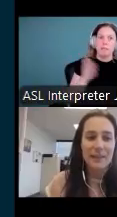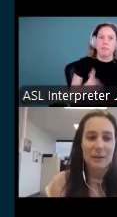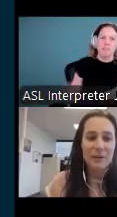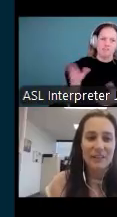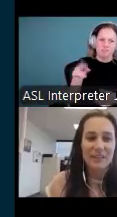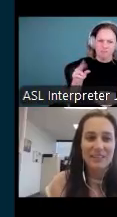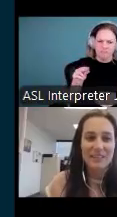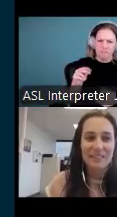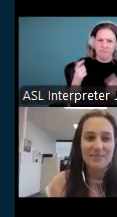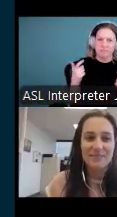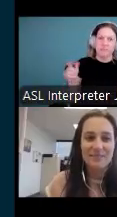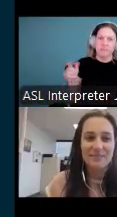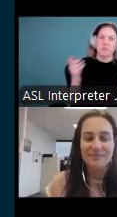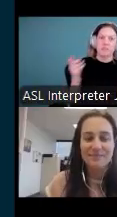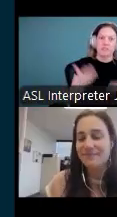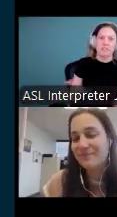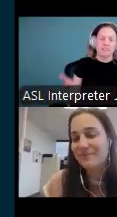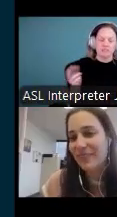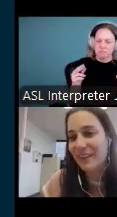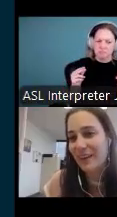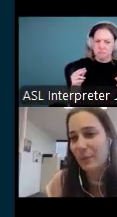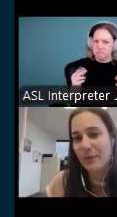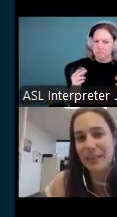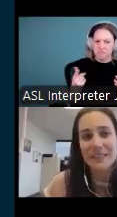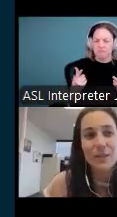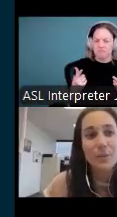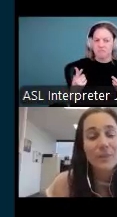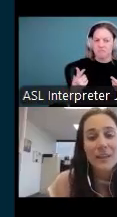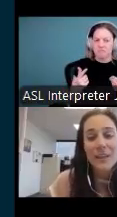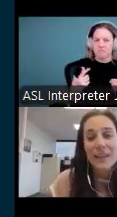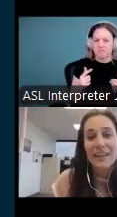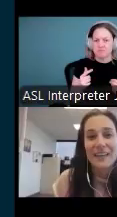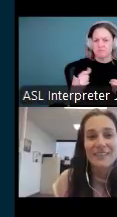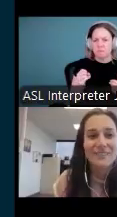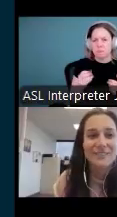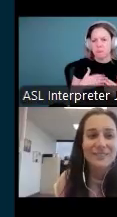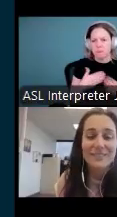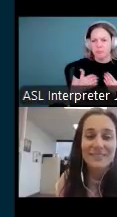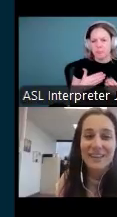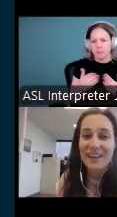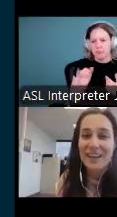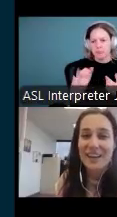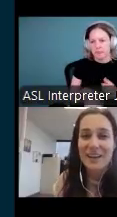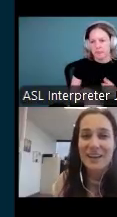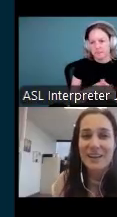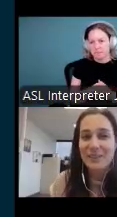elaborate things that are helping my kids, so yeah, I look